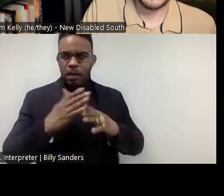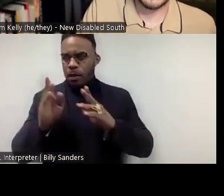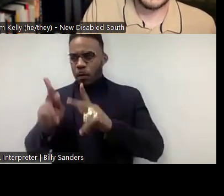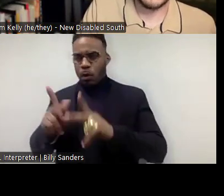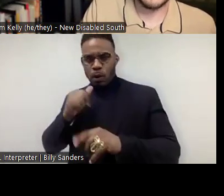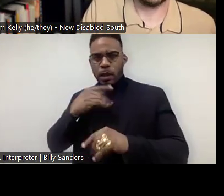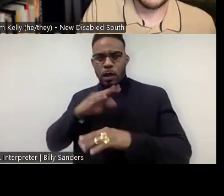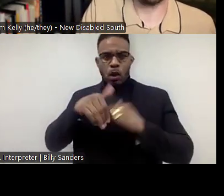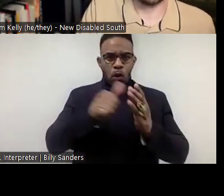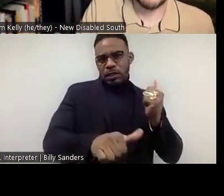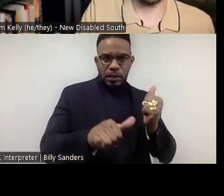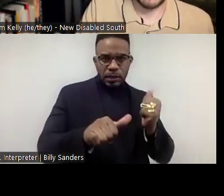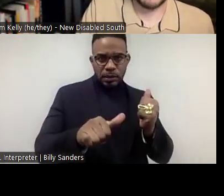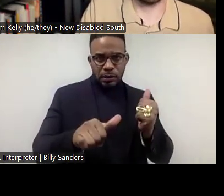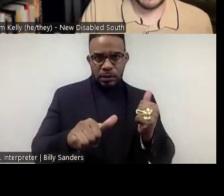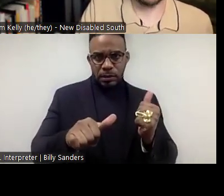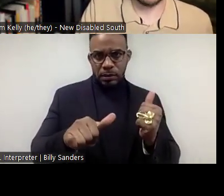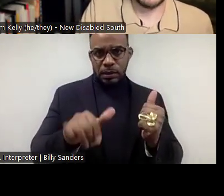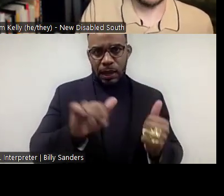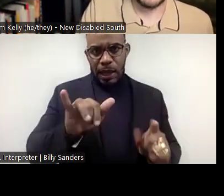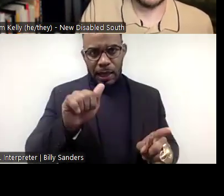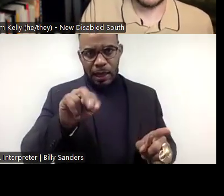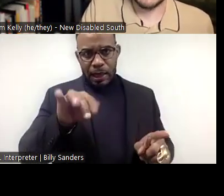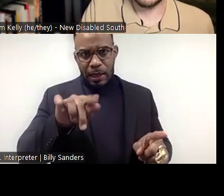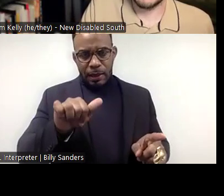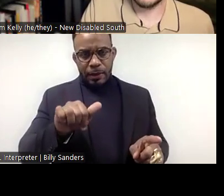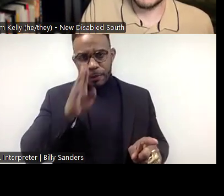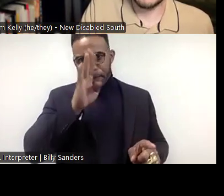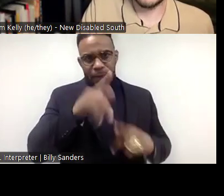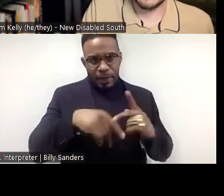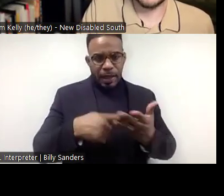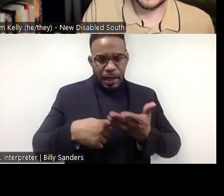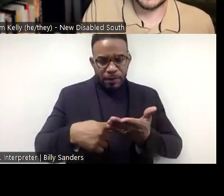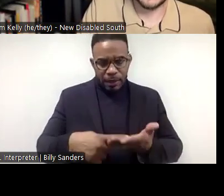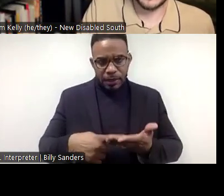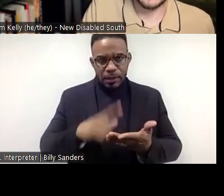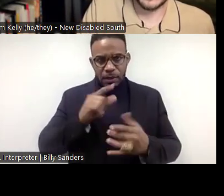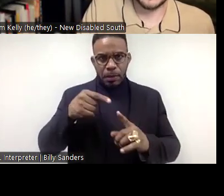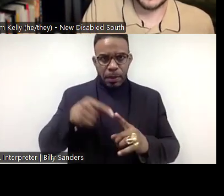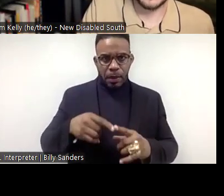so I think everybody needs to have in their lives some person who's going to tell you the hard shit like Anita.